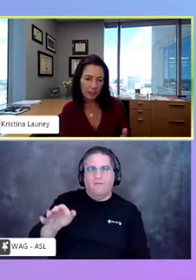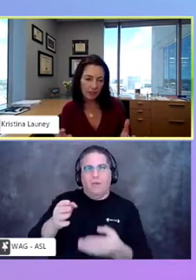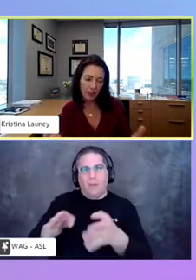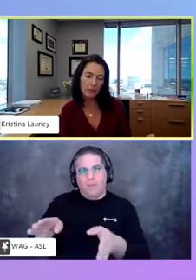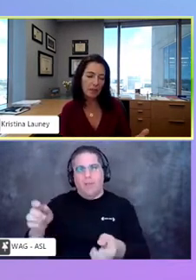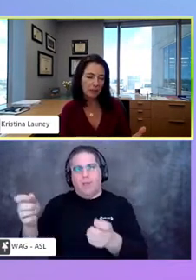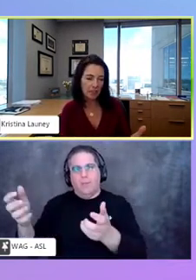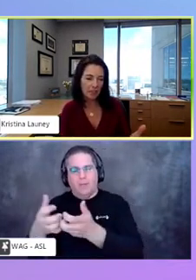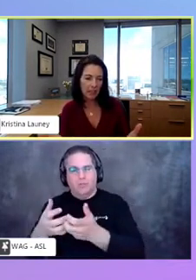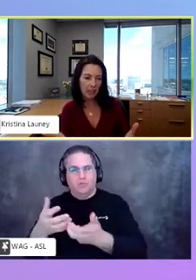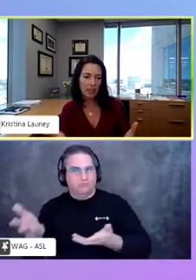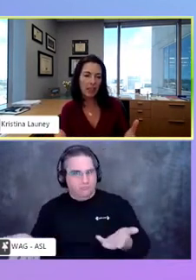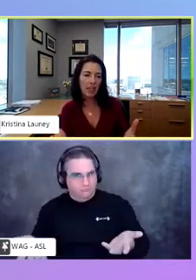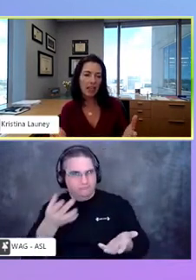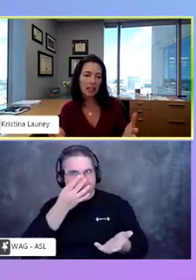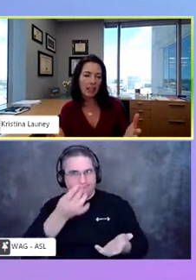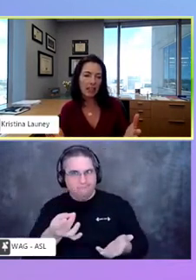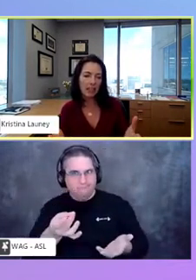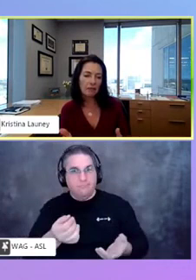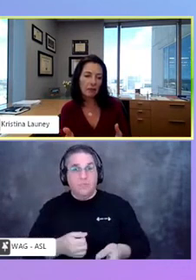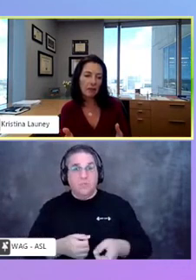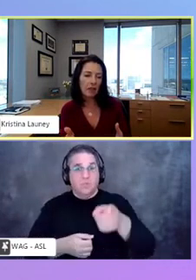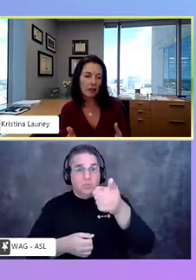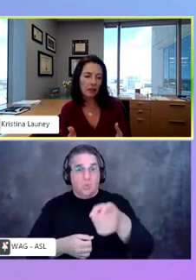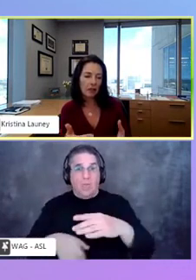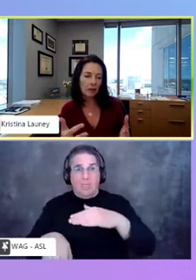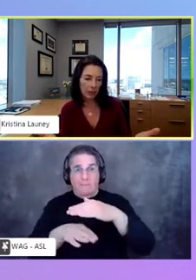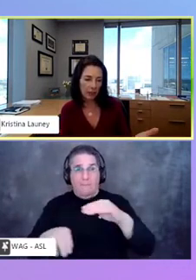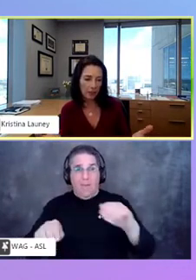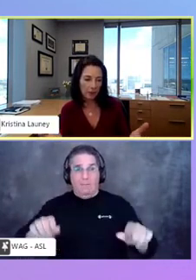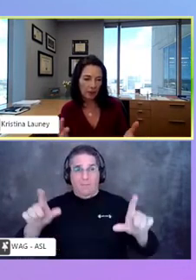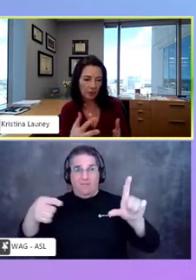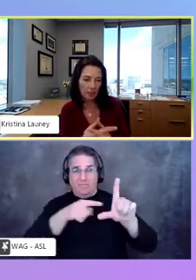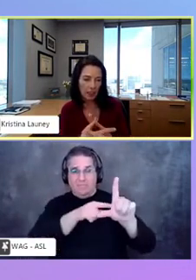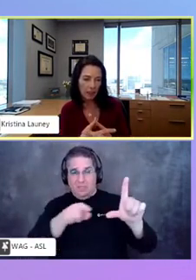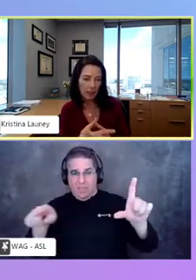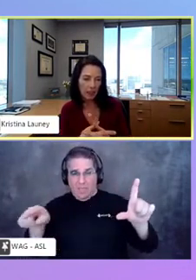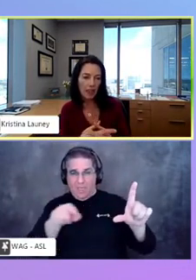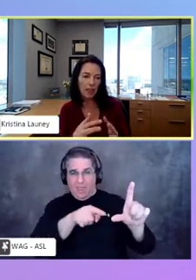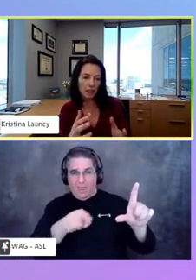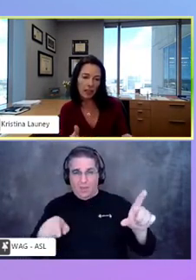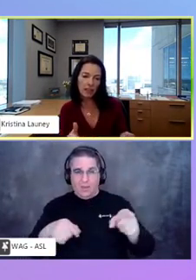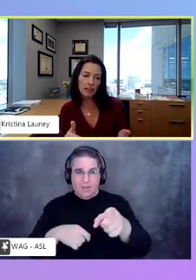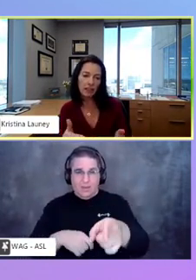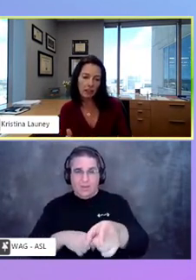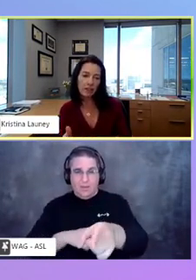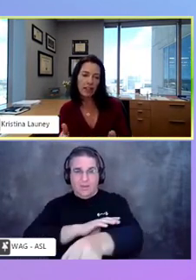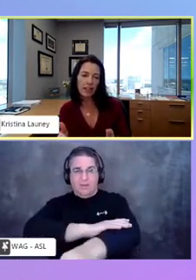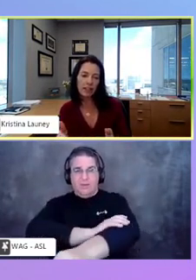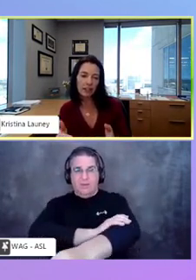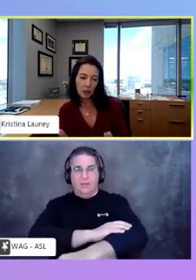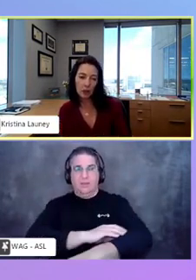all come from language of this claim Title 3 of place of public accommodation. As you can see at the very